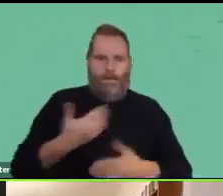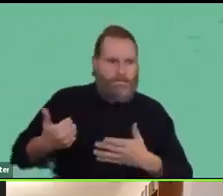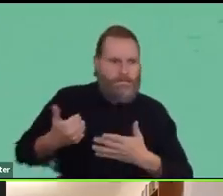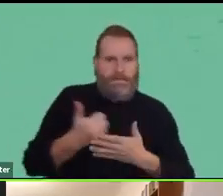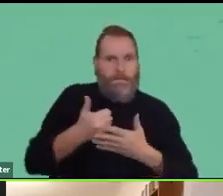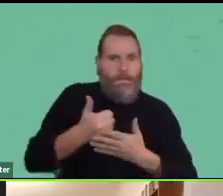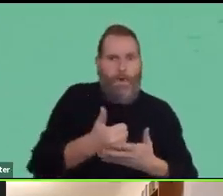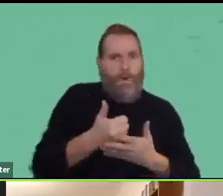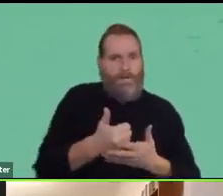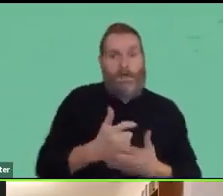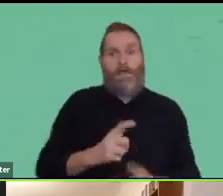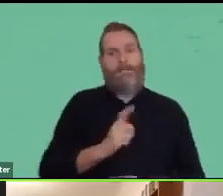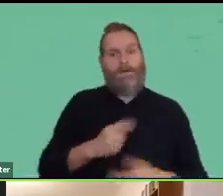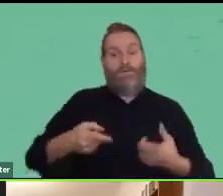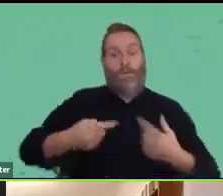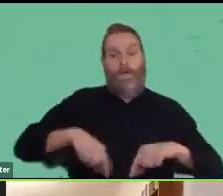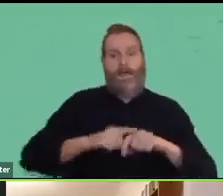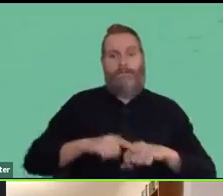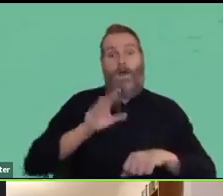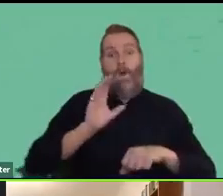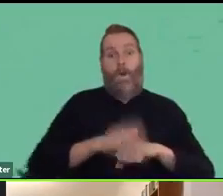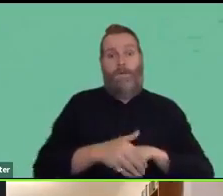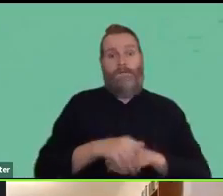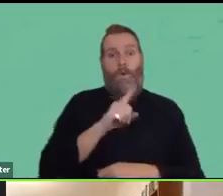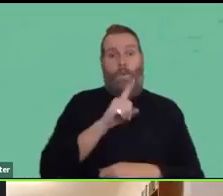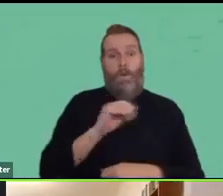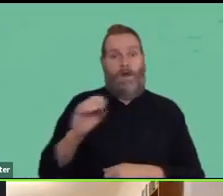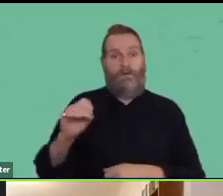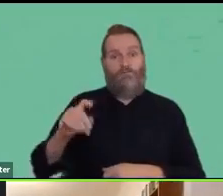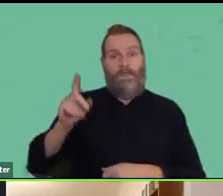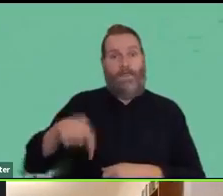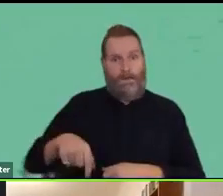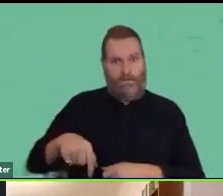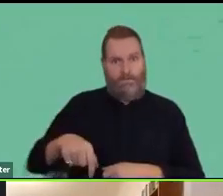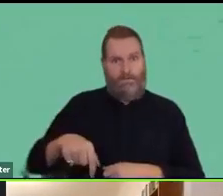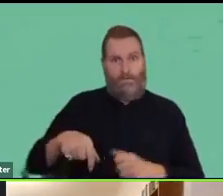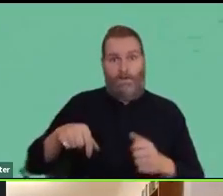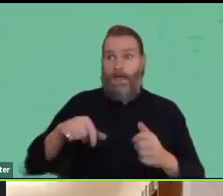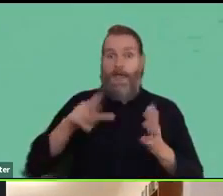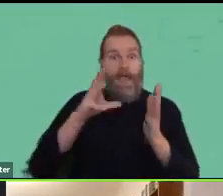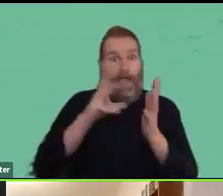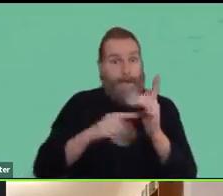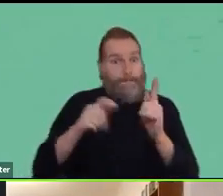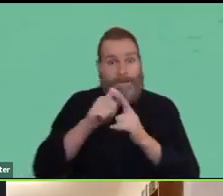thousand signatures that saw MPs from all parts of the country make brilliant speeches really